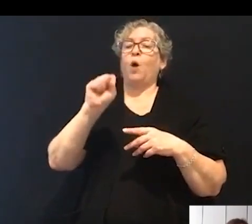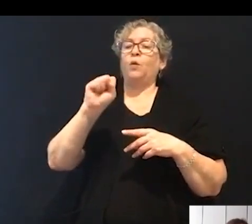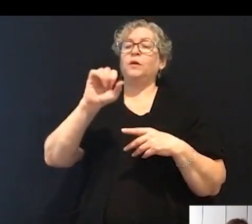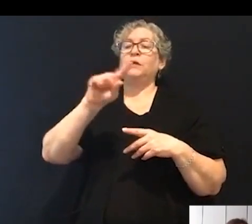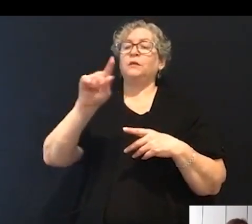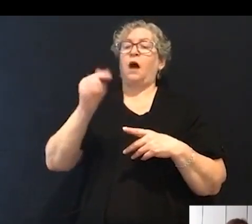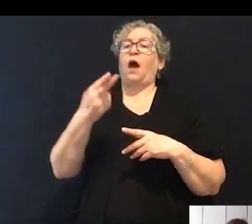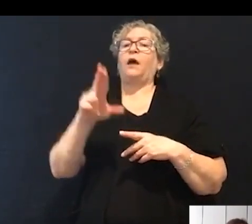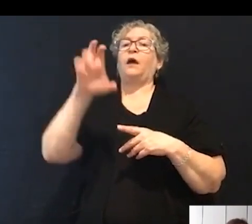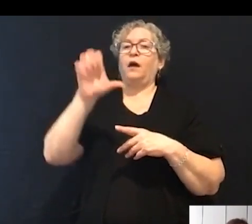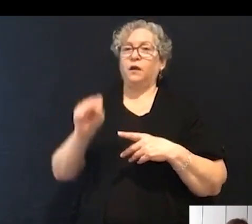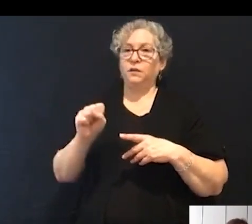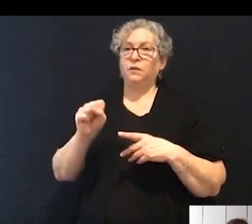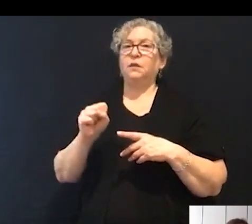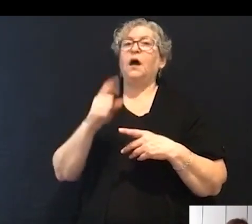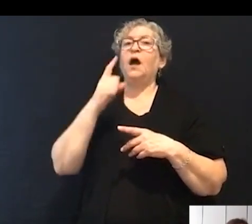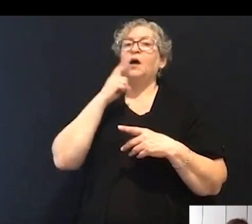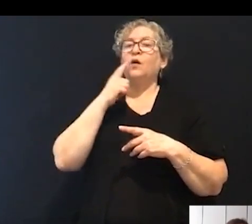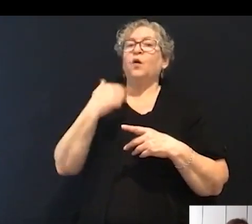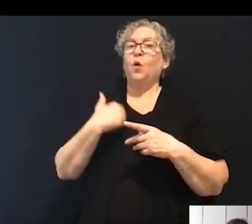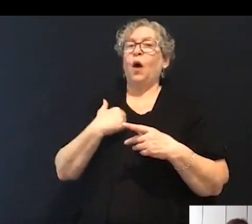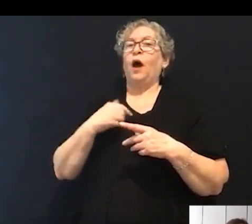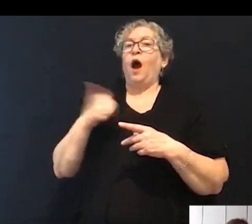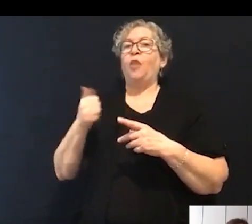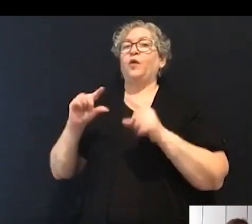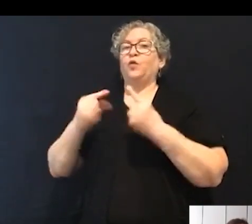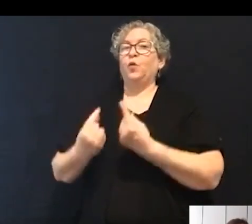there were three patients with mutations